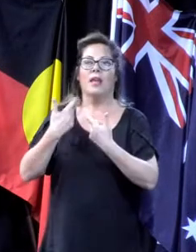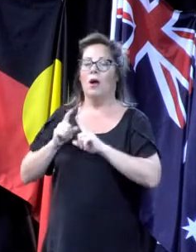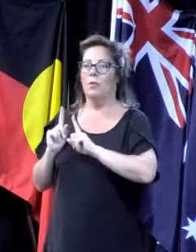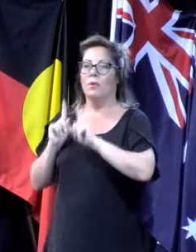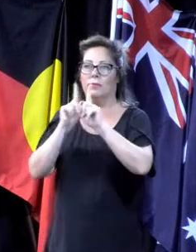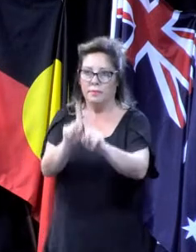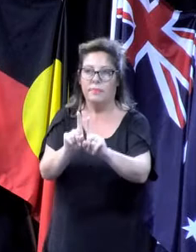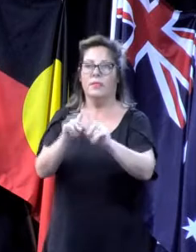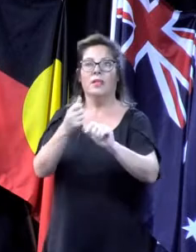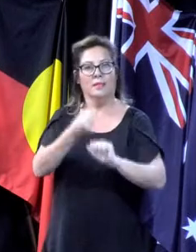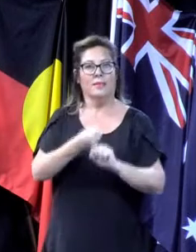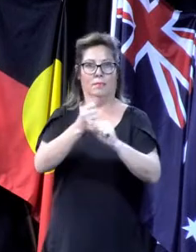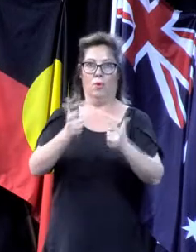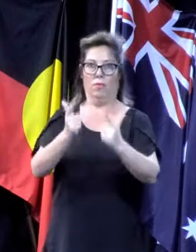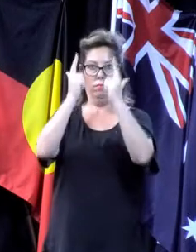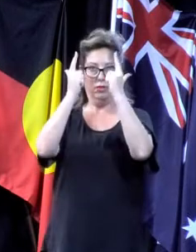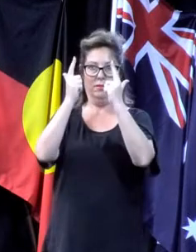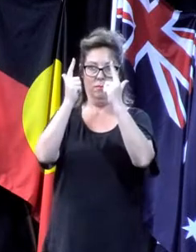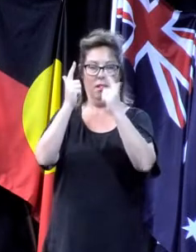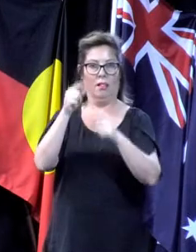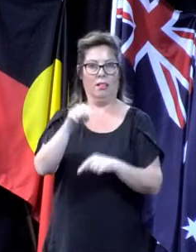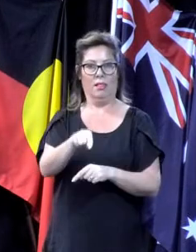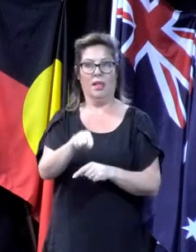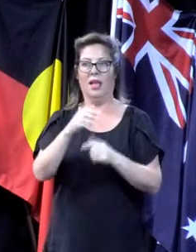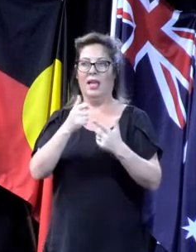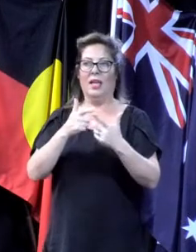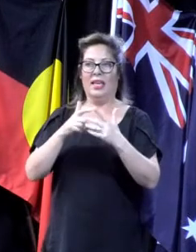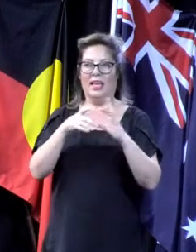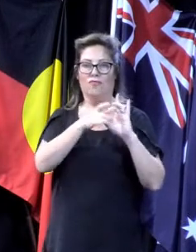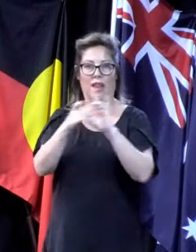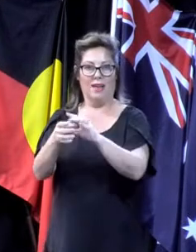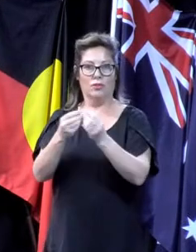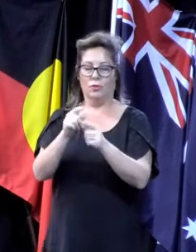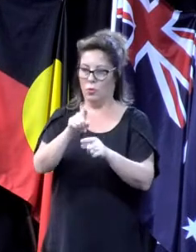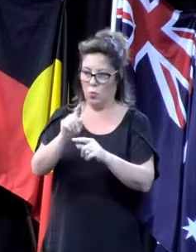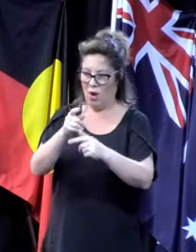around the problem of fracas that they were having in relation to the student or students with autism.